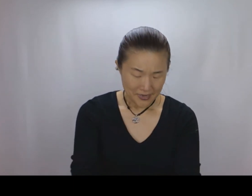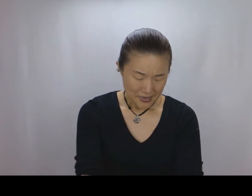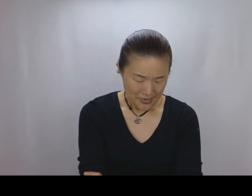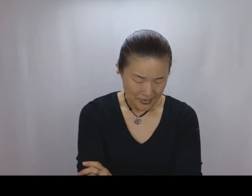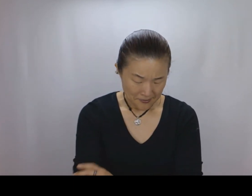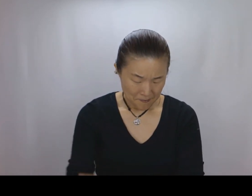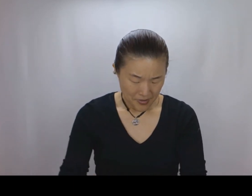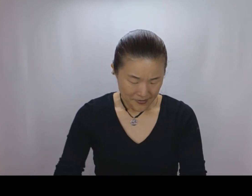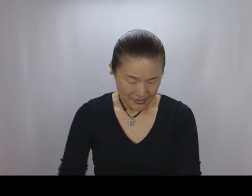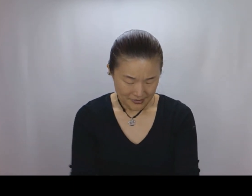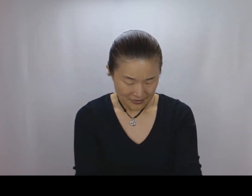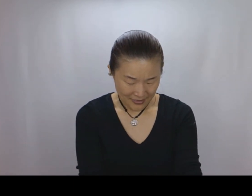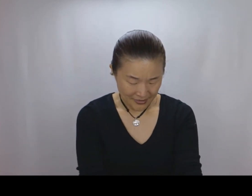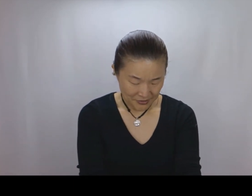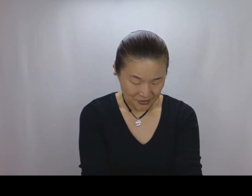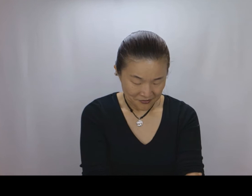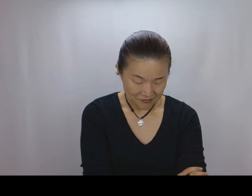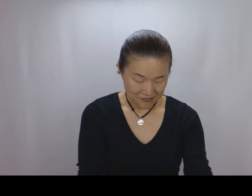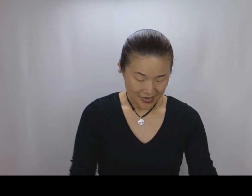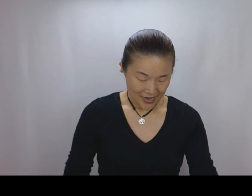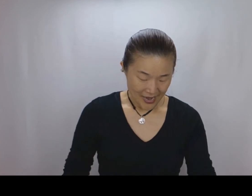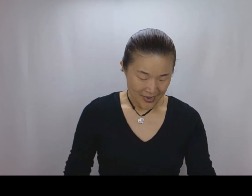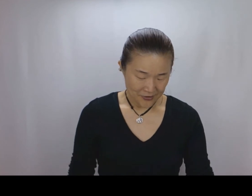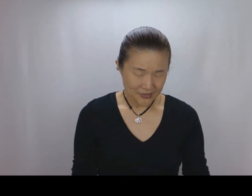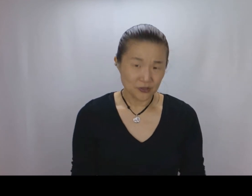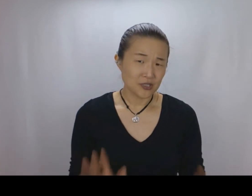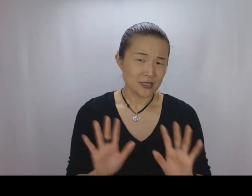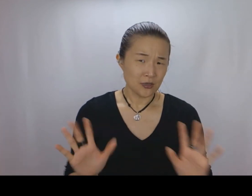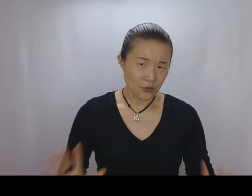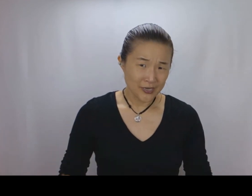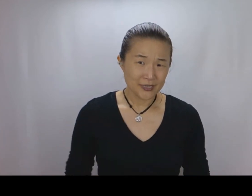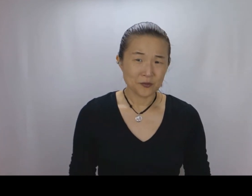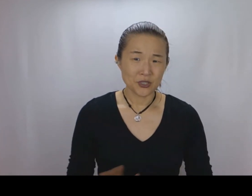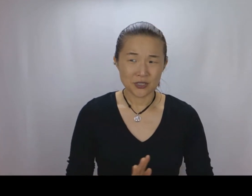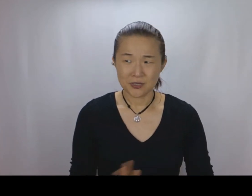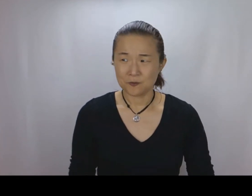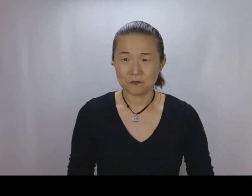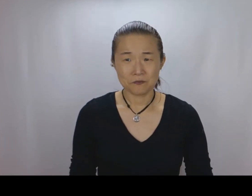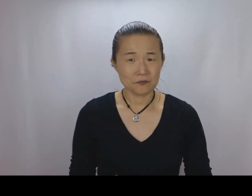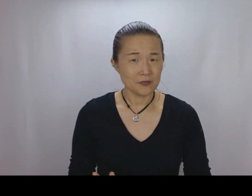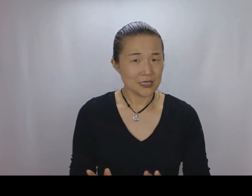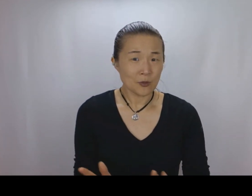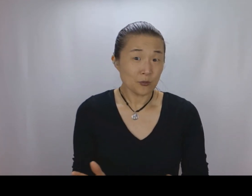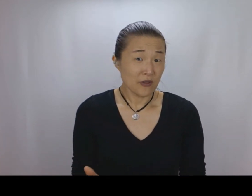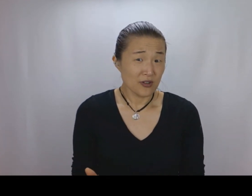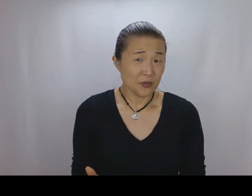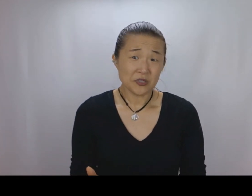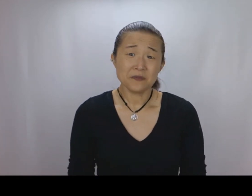And maybe it's not that you're angry you're just annoyed which is somewhat preferable.